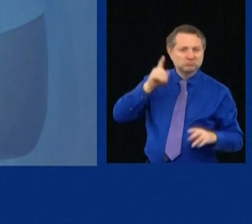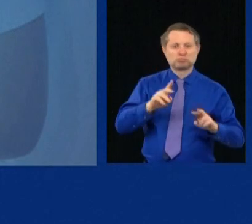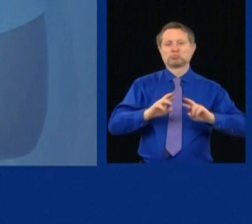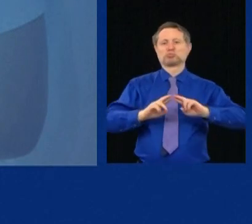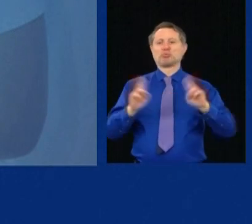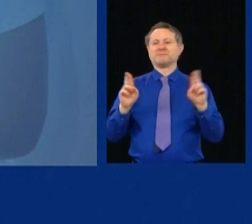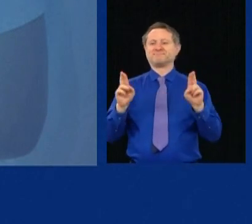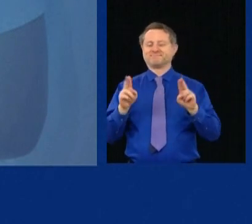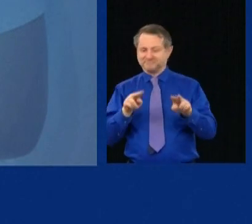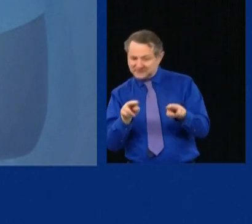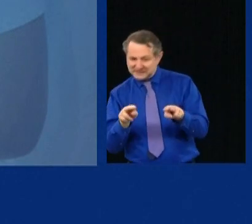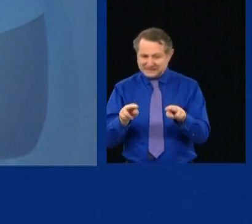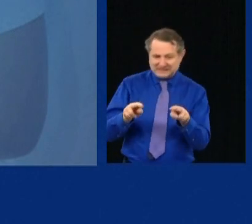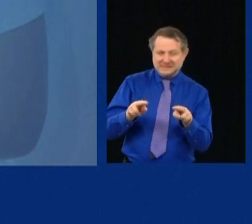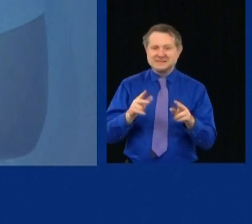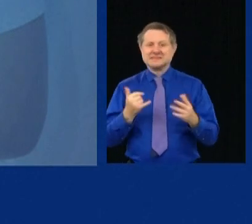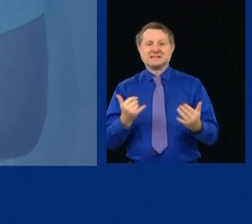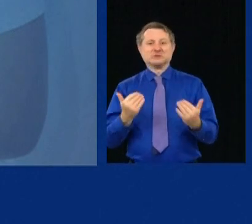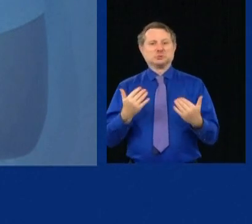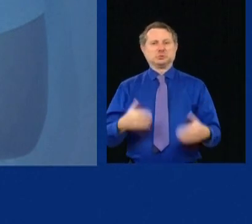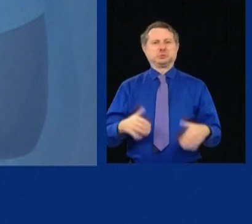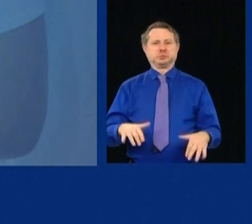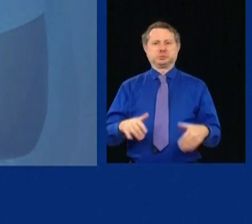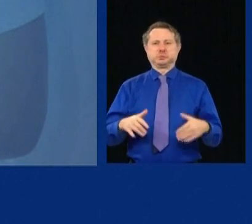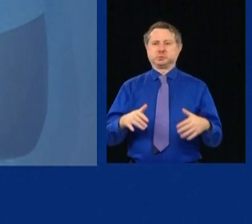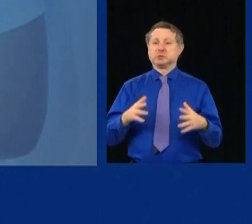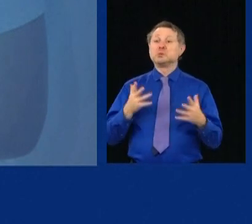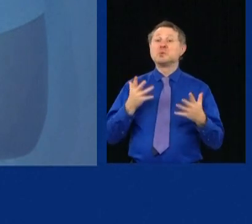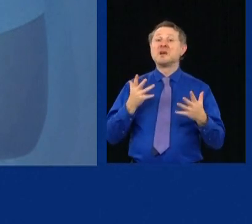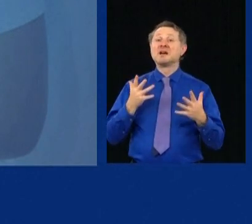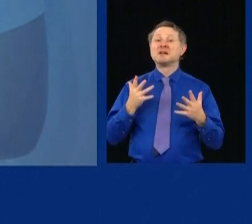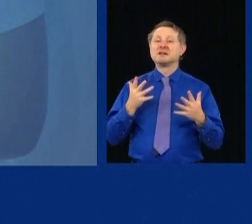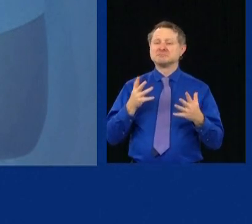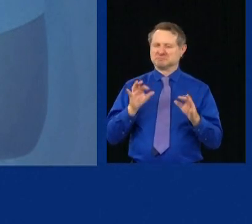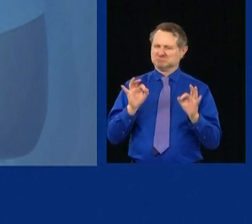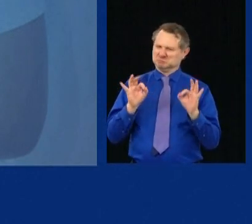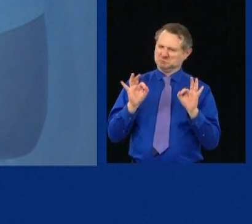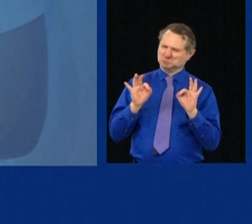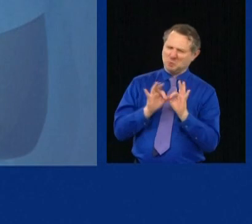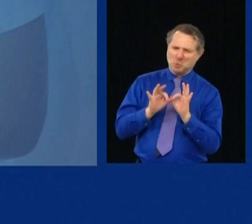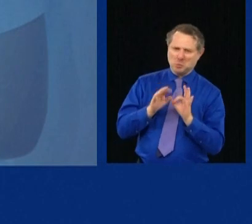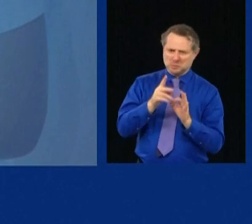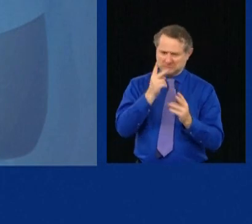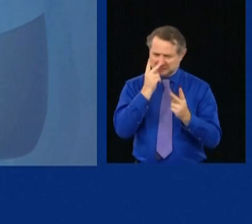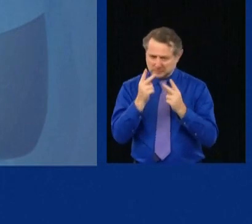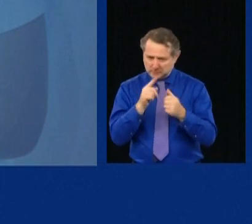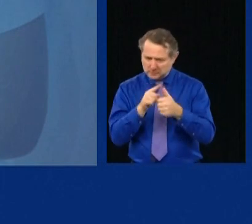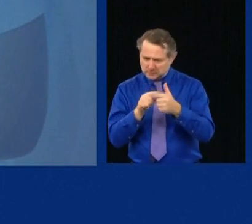TO GROW. PARENTS SHOULD BEWARE AND PARENTS SHOULD BE INFORMED OF